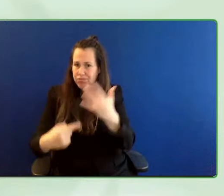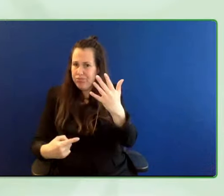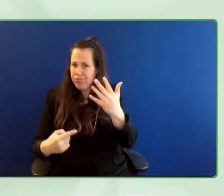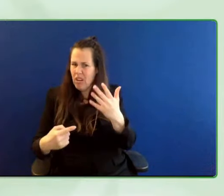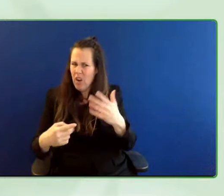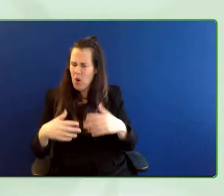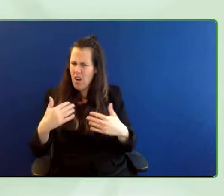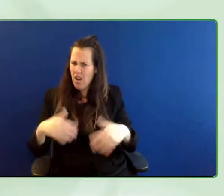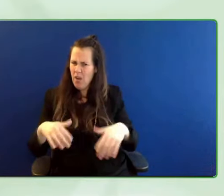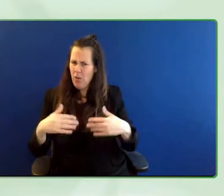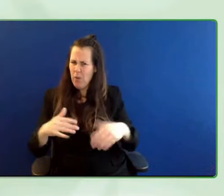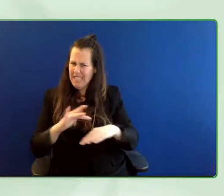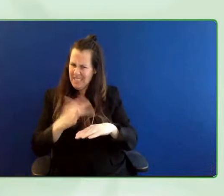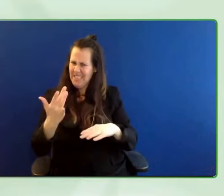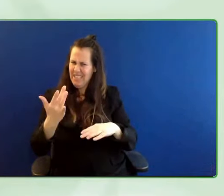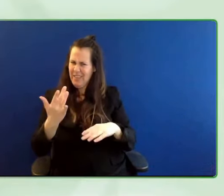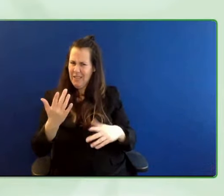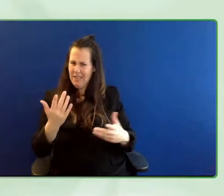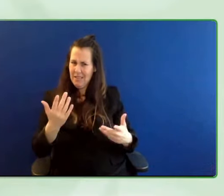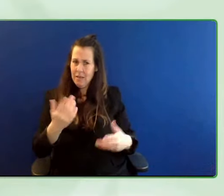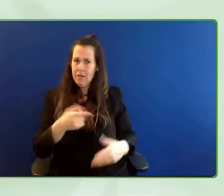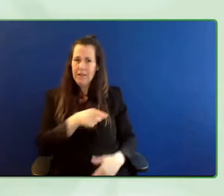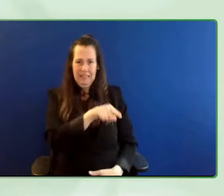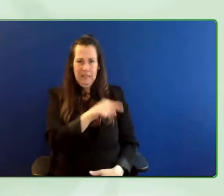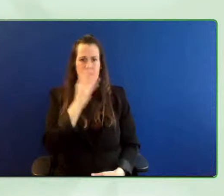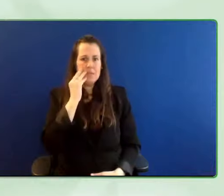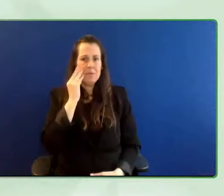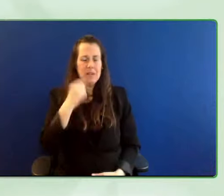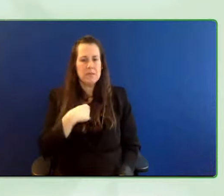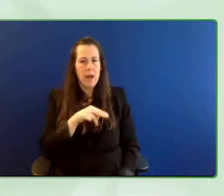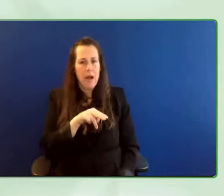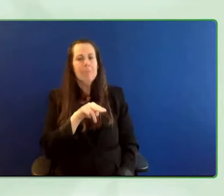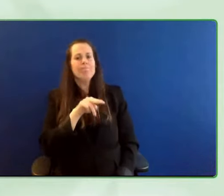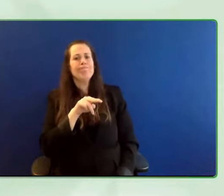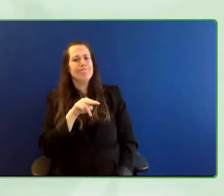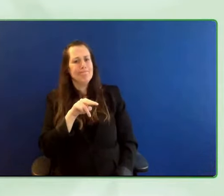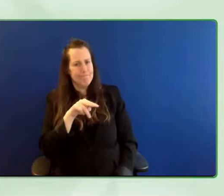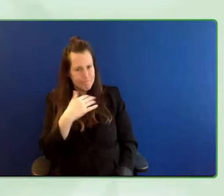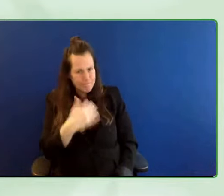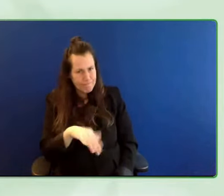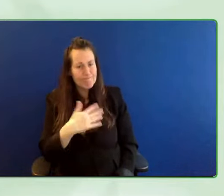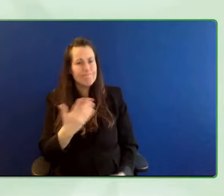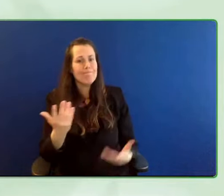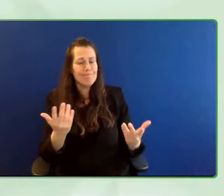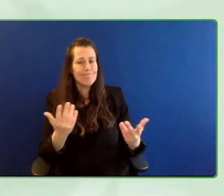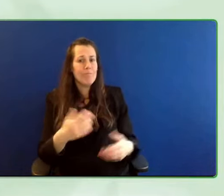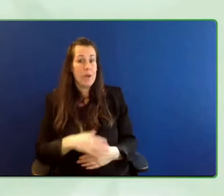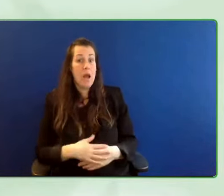rises every year? There are a lot of things employers can do to help caregivers.